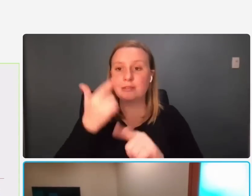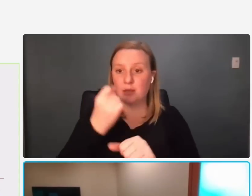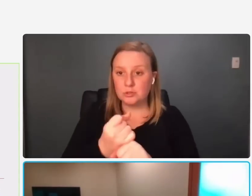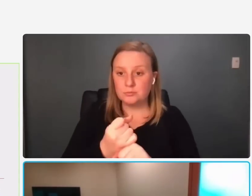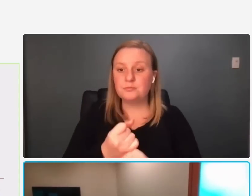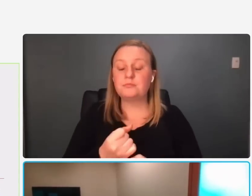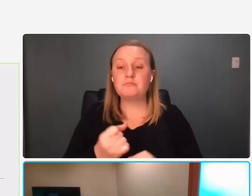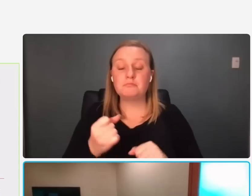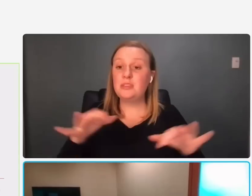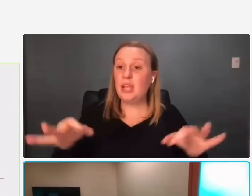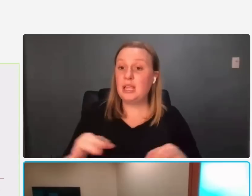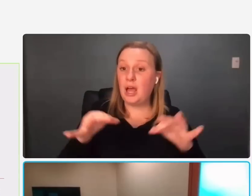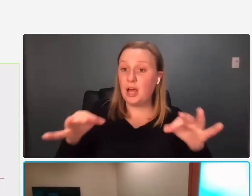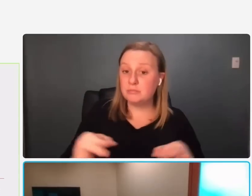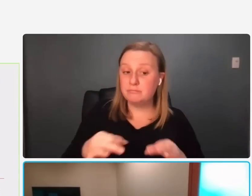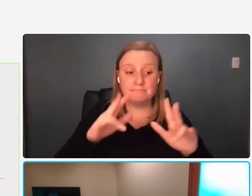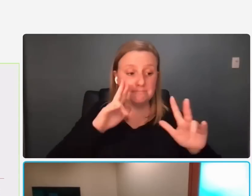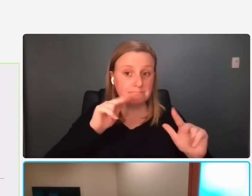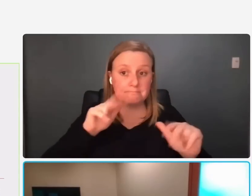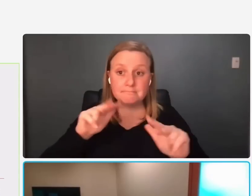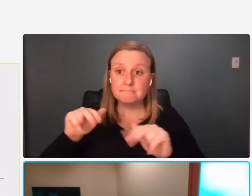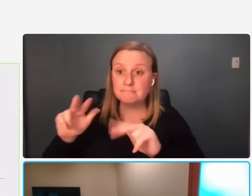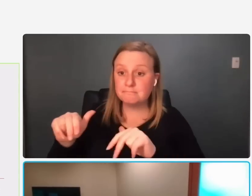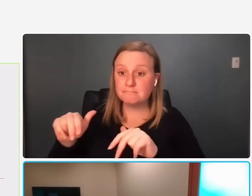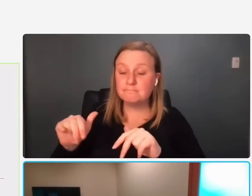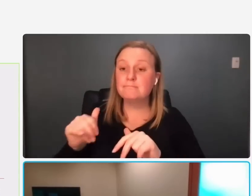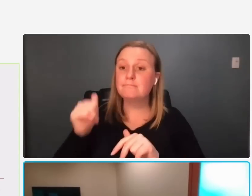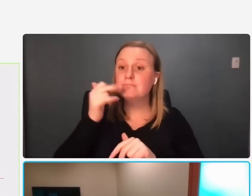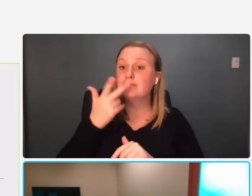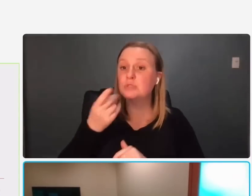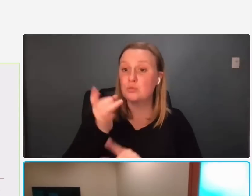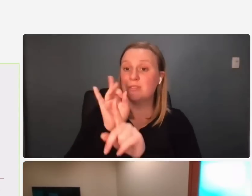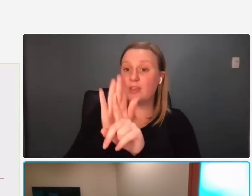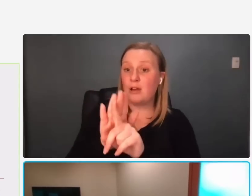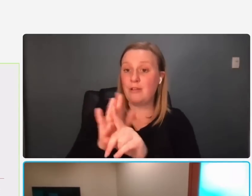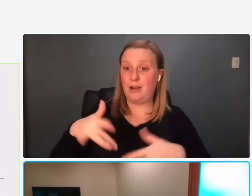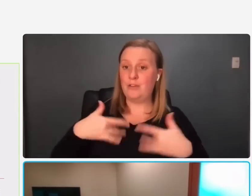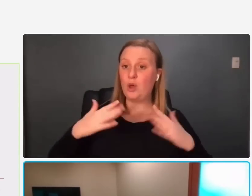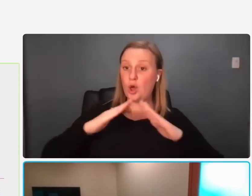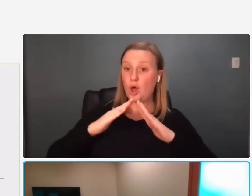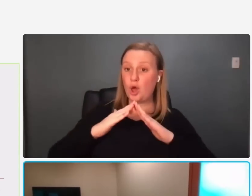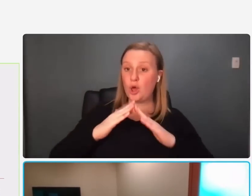you're an older person living at home and you've sought support and you need gardening that will impose